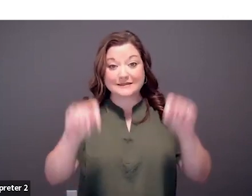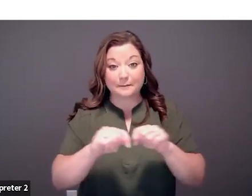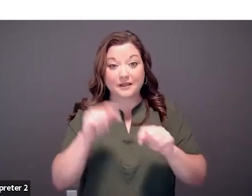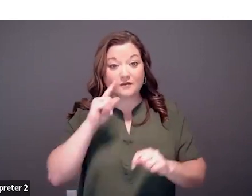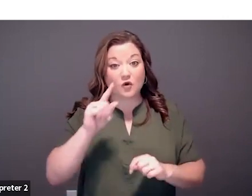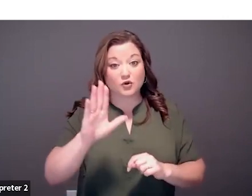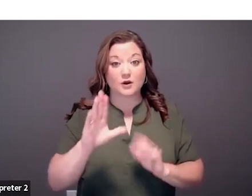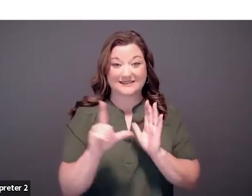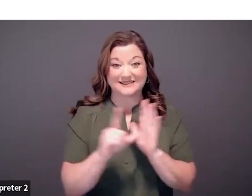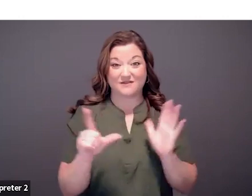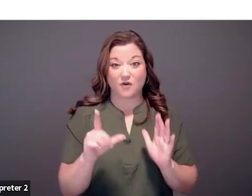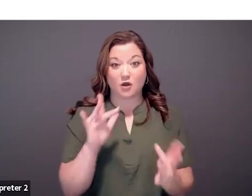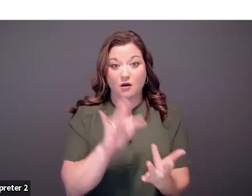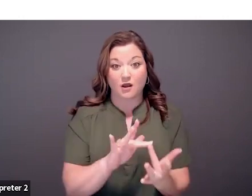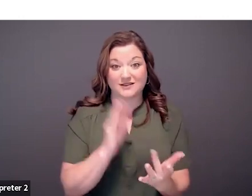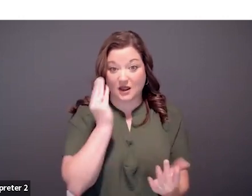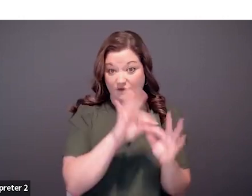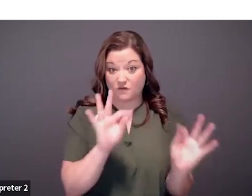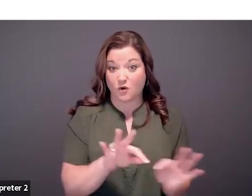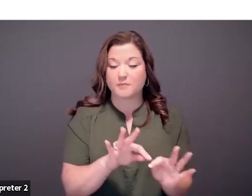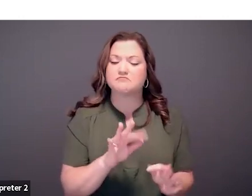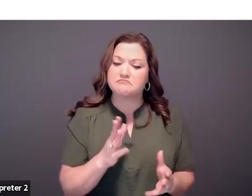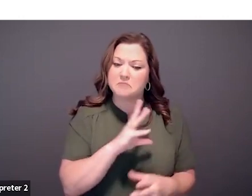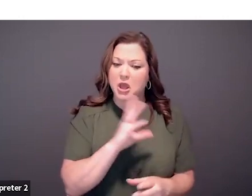contact forms to include autocomplete values.